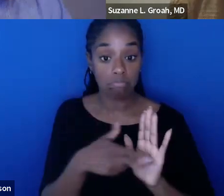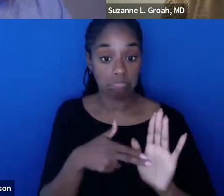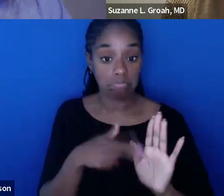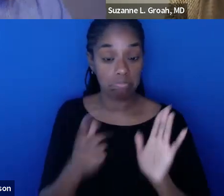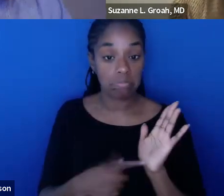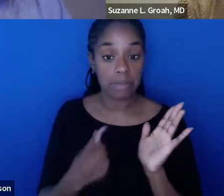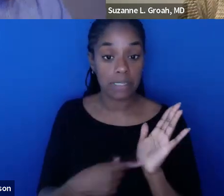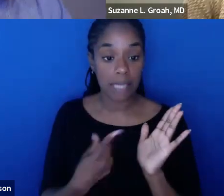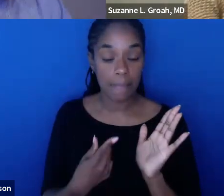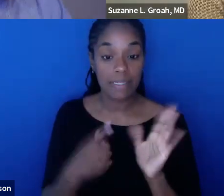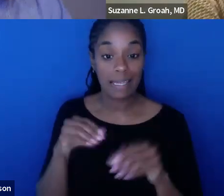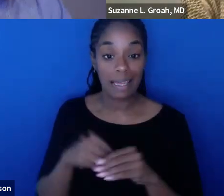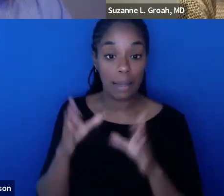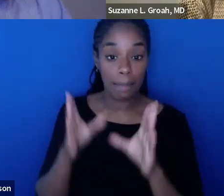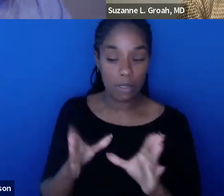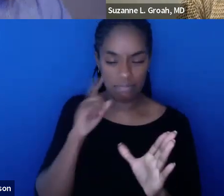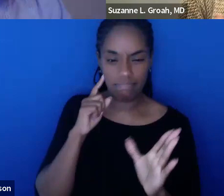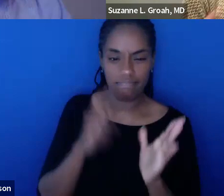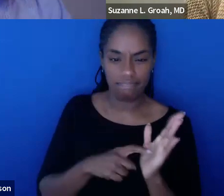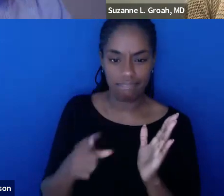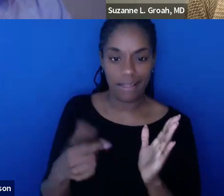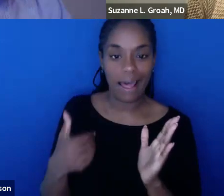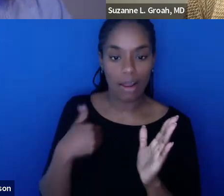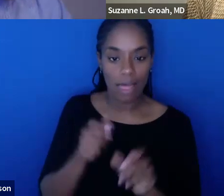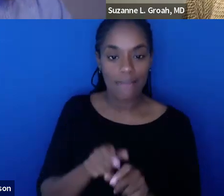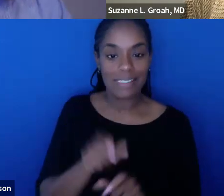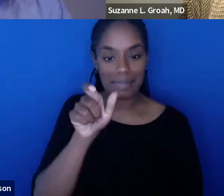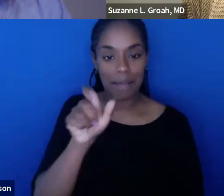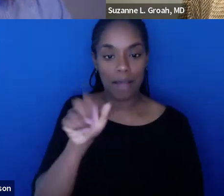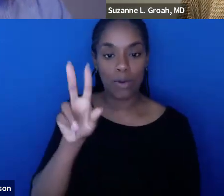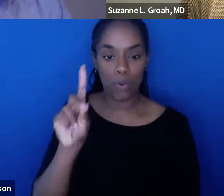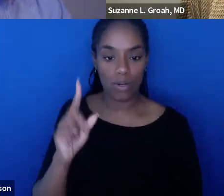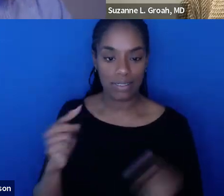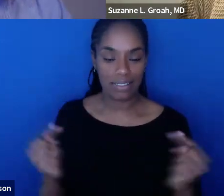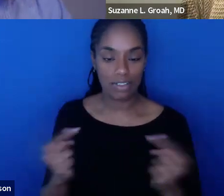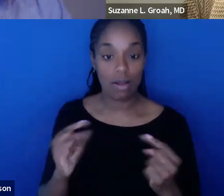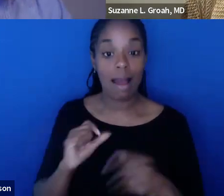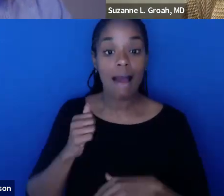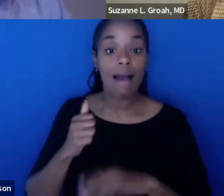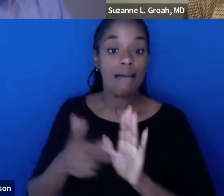of who I see, who I know has a spinal cord injury, and I diagnose it based on their symptoms.